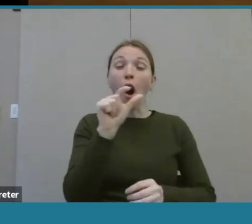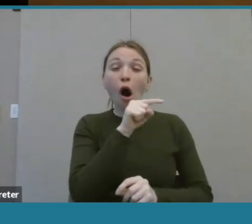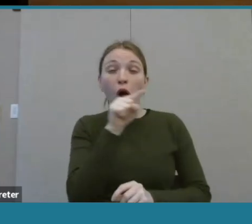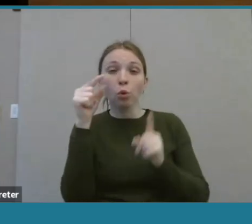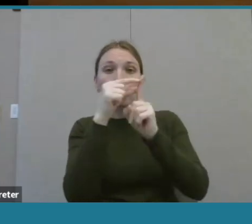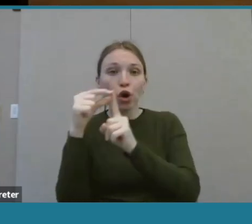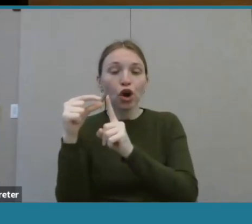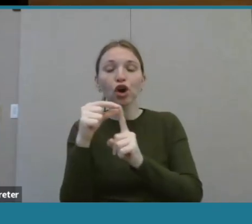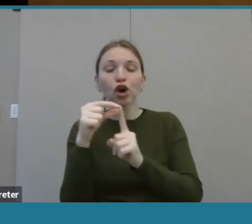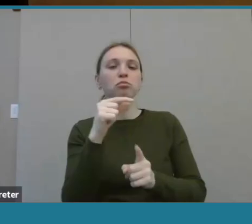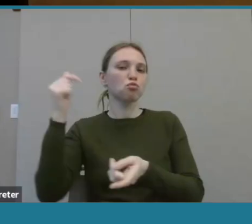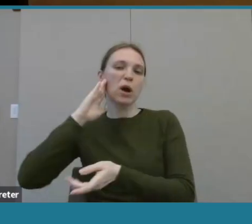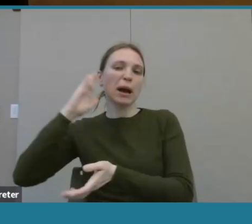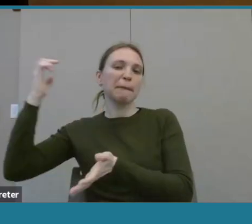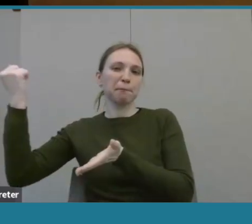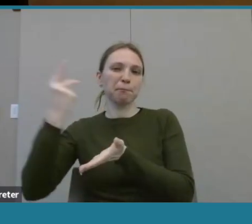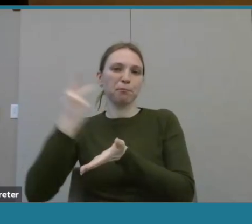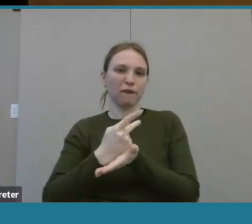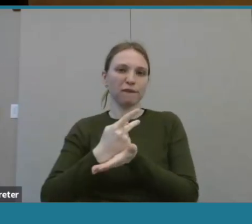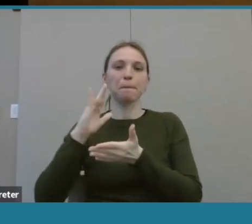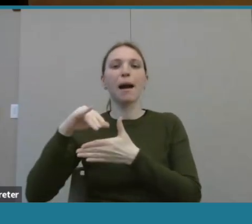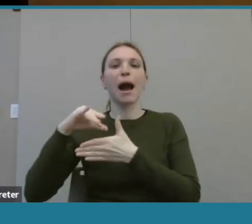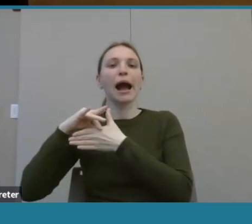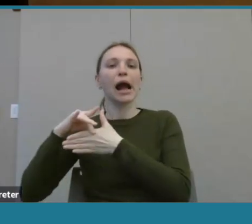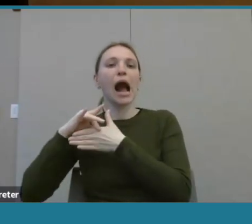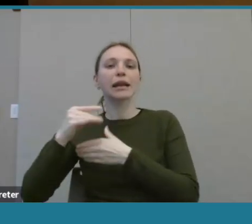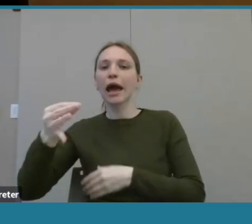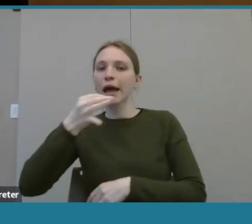content experts and by everybody in the, in the project team.